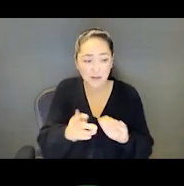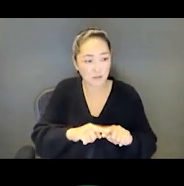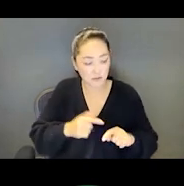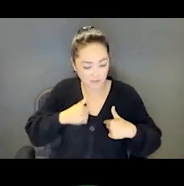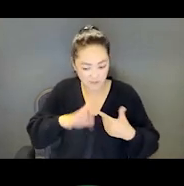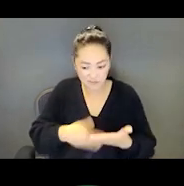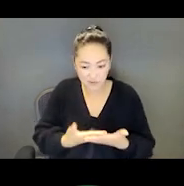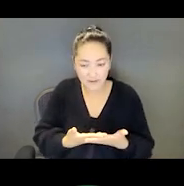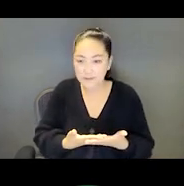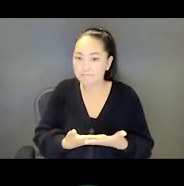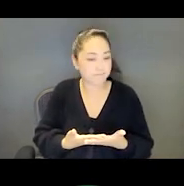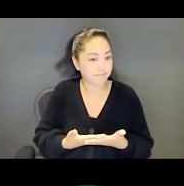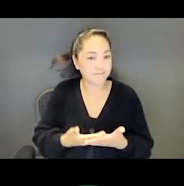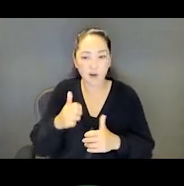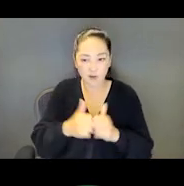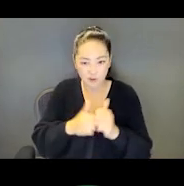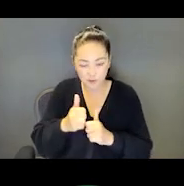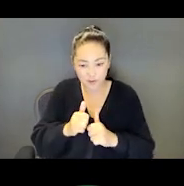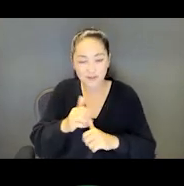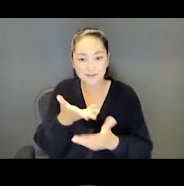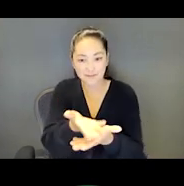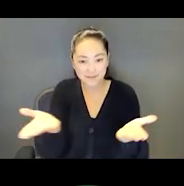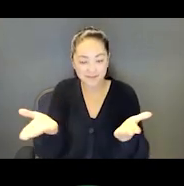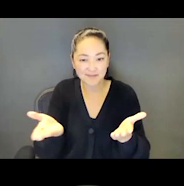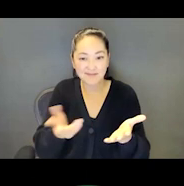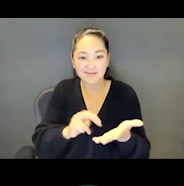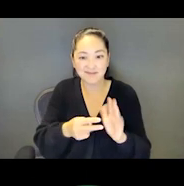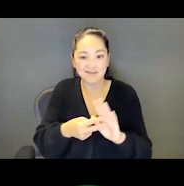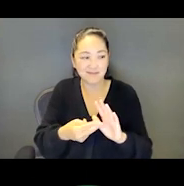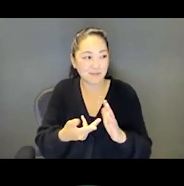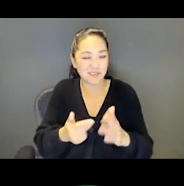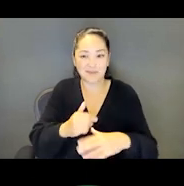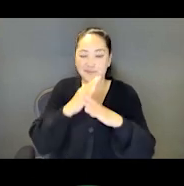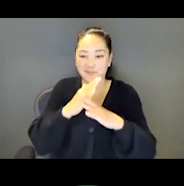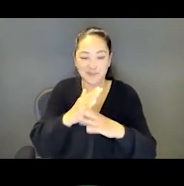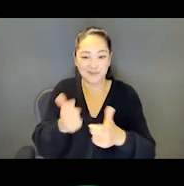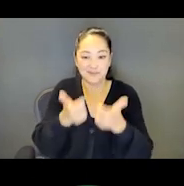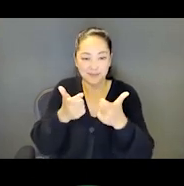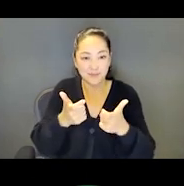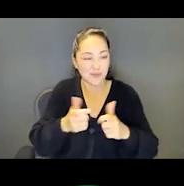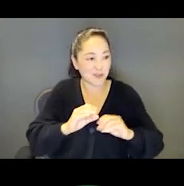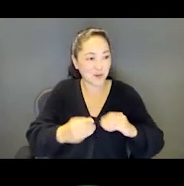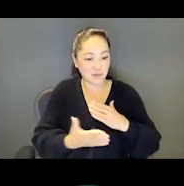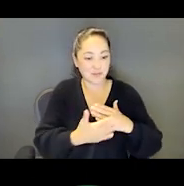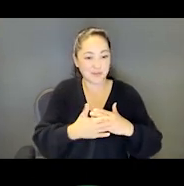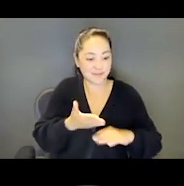Or there were supposed to be animations by guides and there were no guides that day.